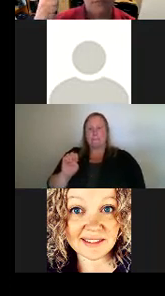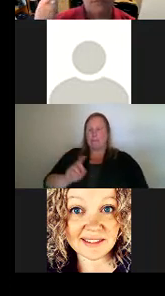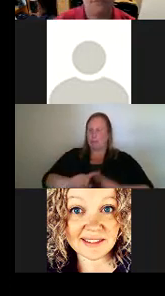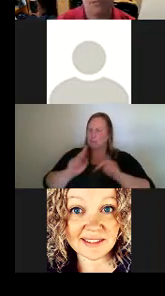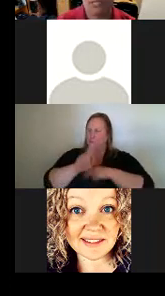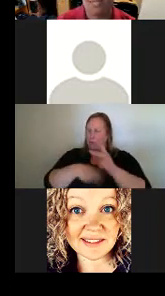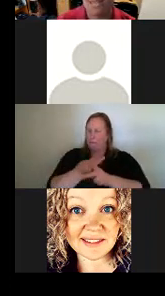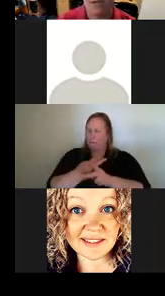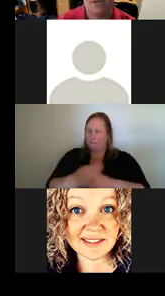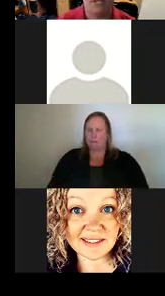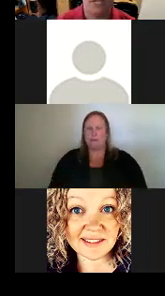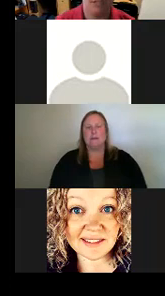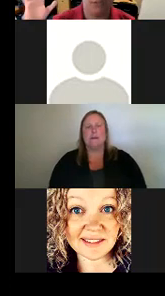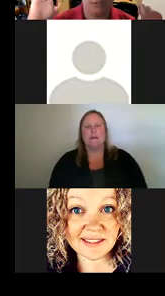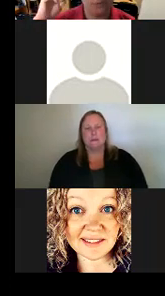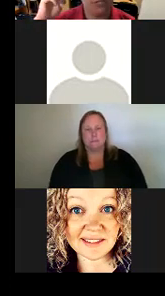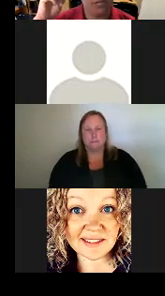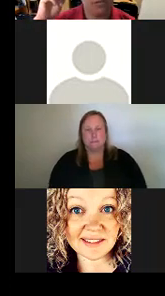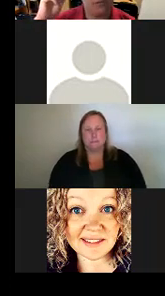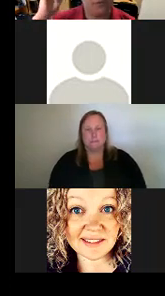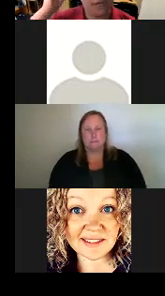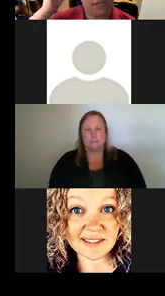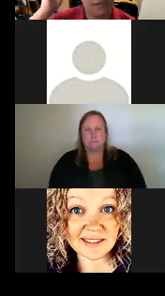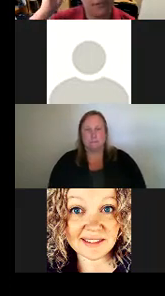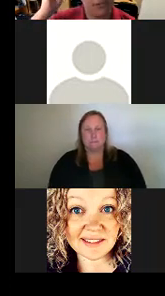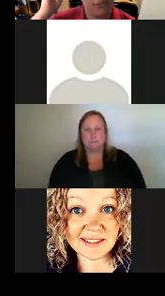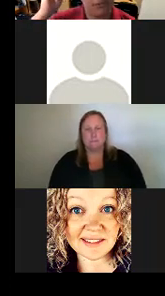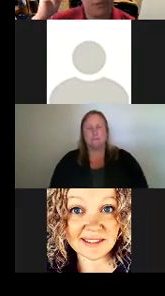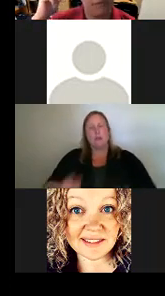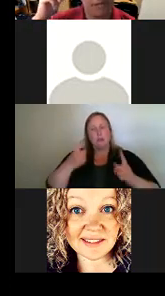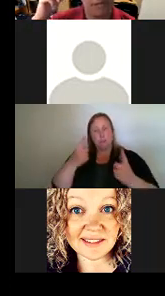THERE IS A VERSION THAT IS HANDHELD AND A VERSION YOU HAVE ATTACHED TO A PAIR OF GLASSES.